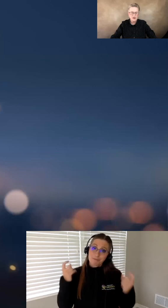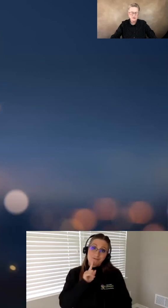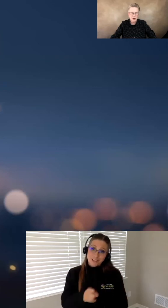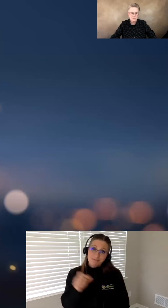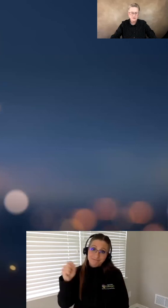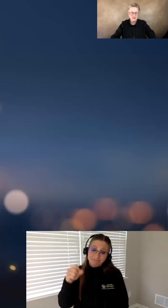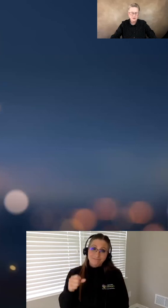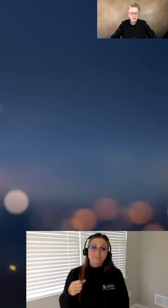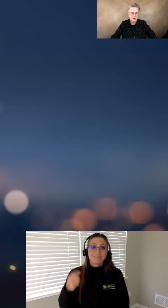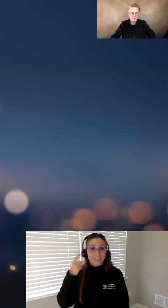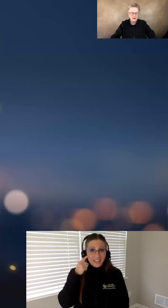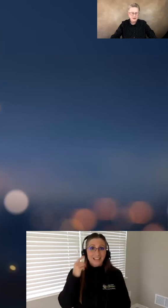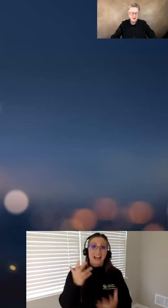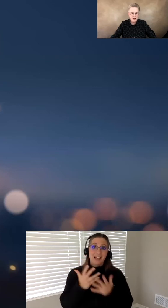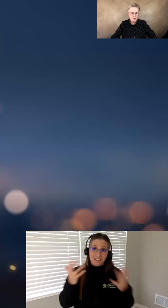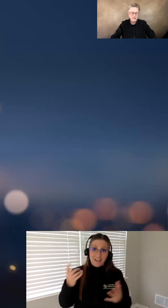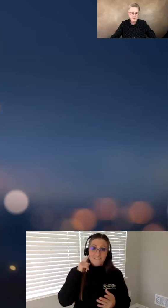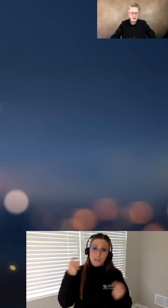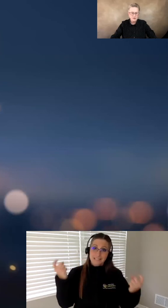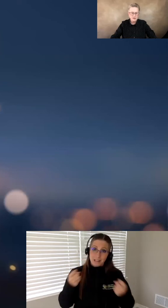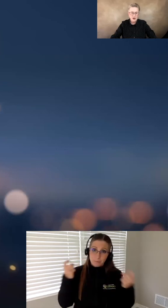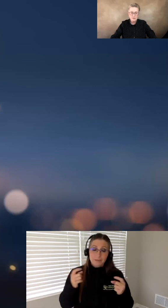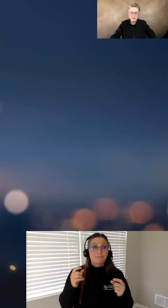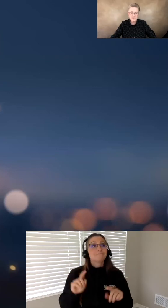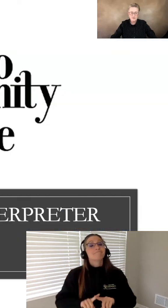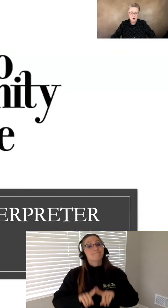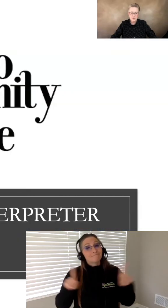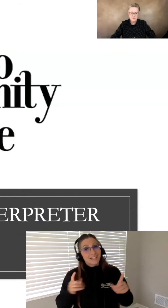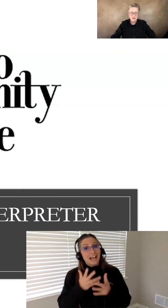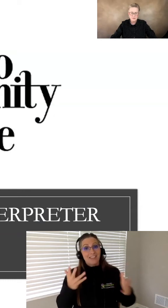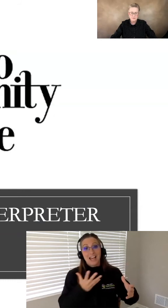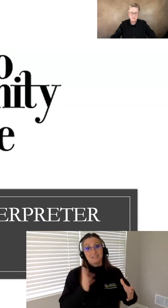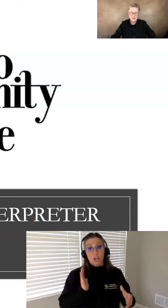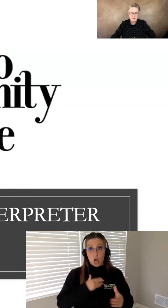a lot to celebrate, however there is a lot missing from our history